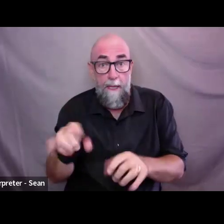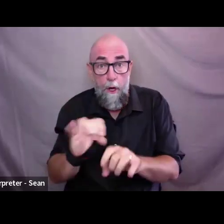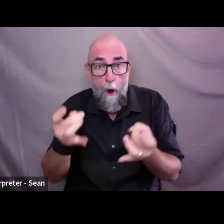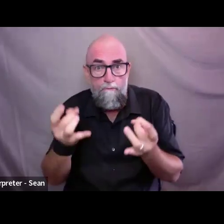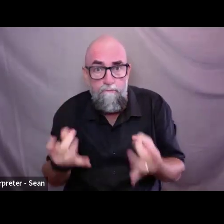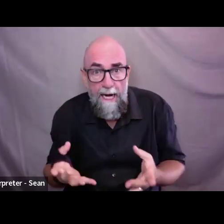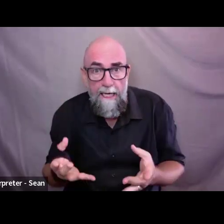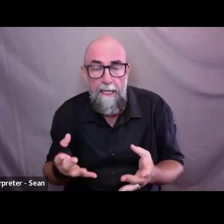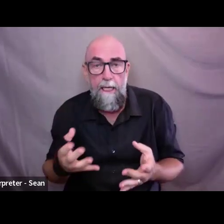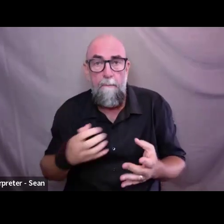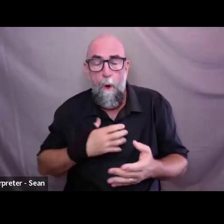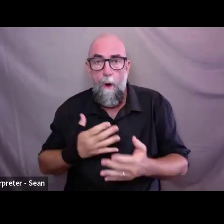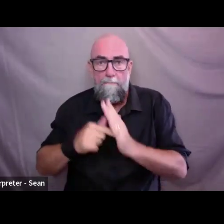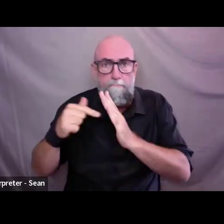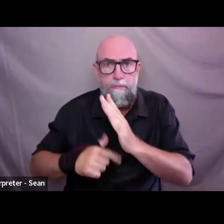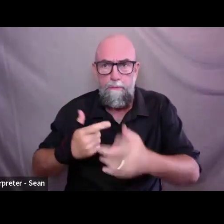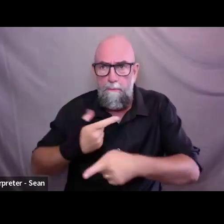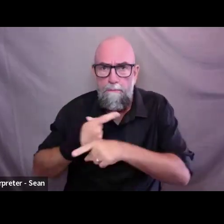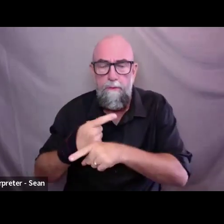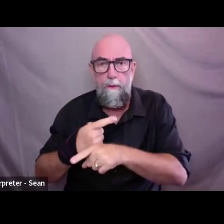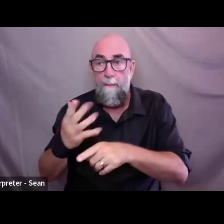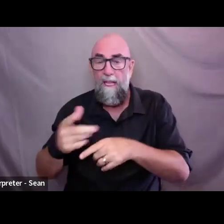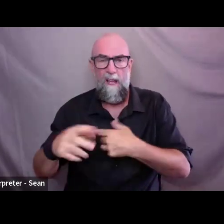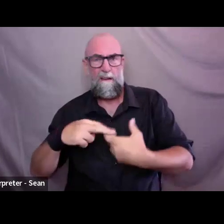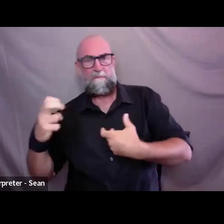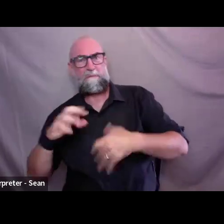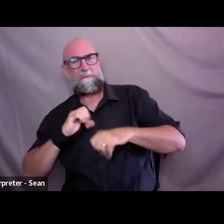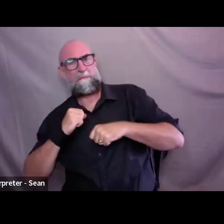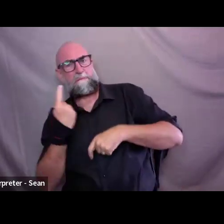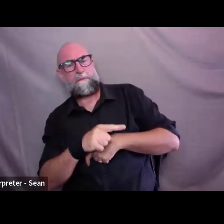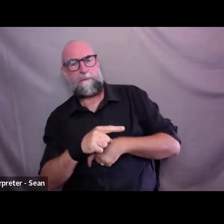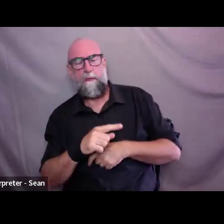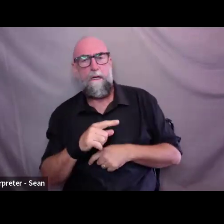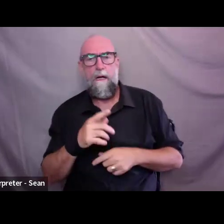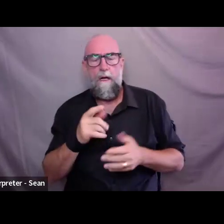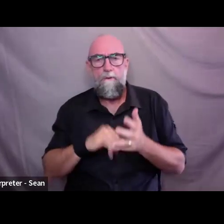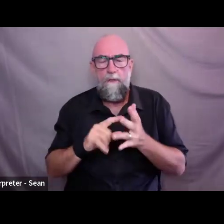to make sure we take them with us? This is one of my research areas and I